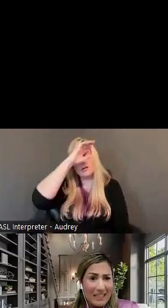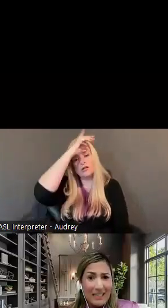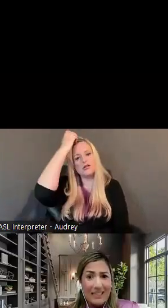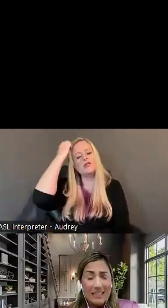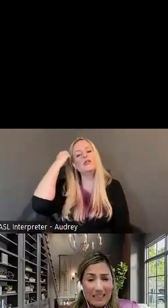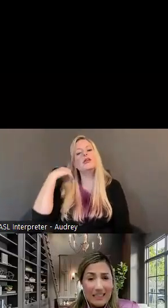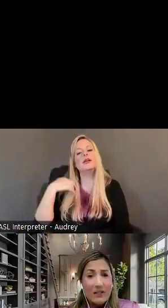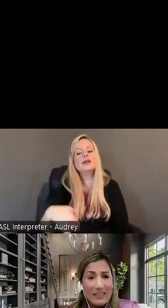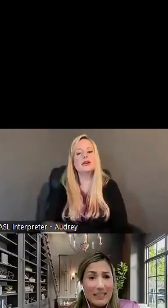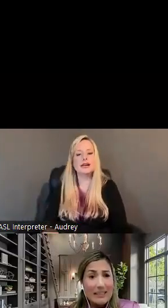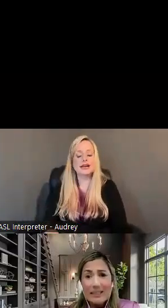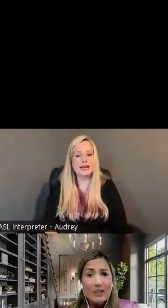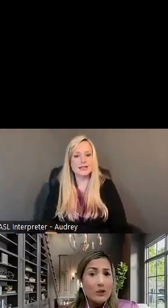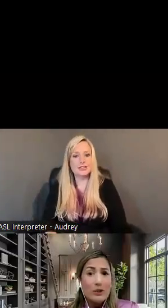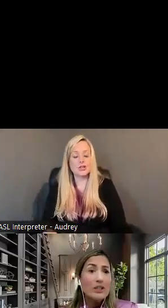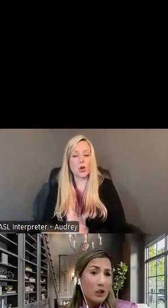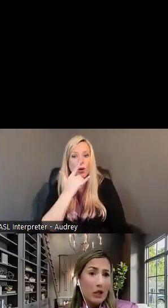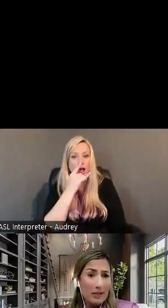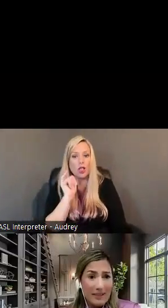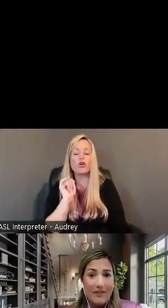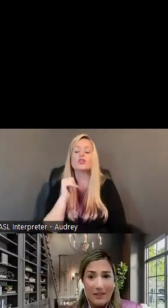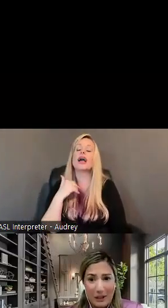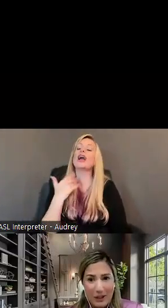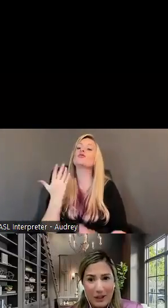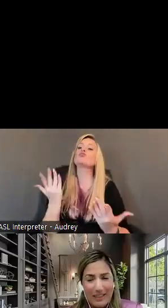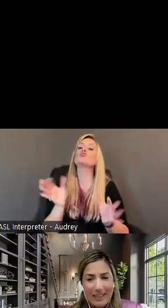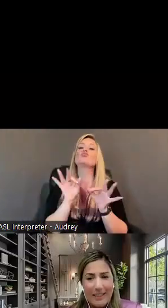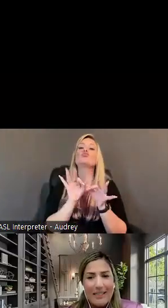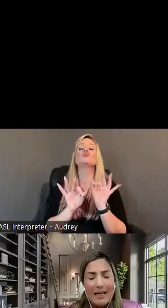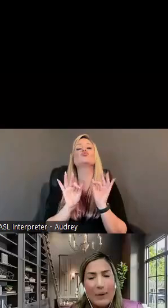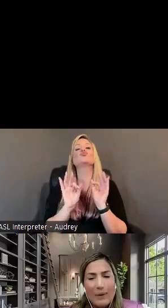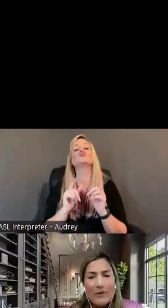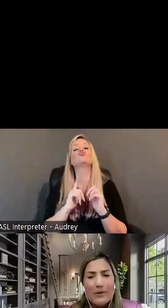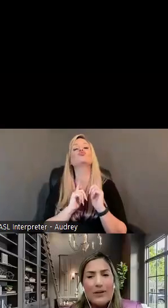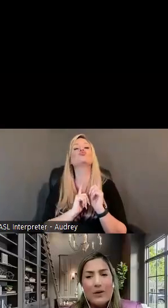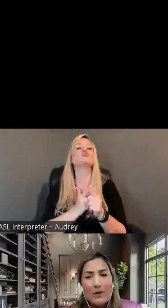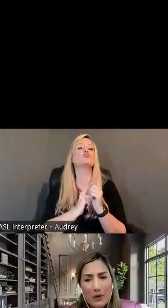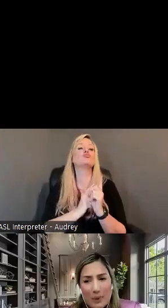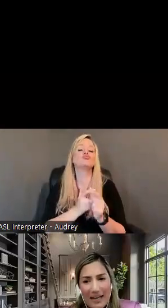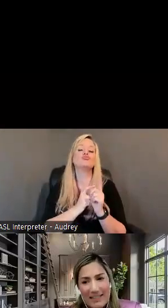Yeah, it looks like a leisurely jog to the finish line. However, over the past